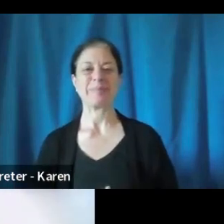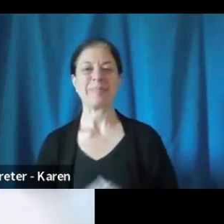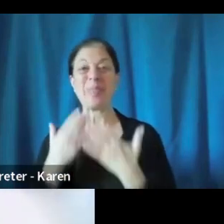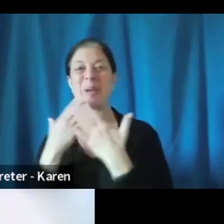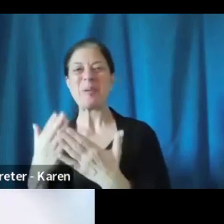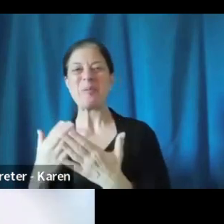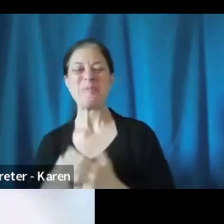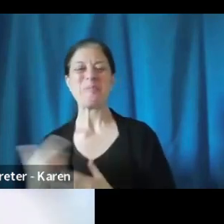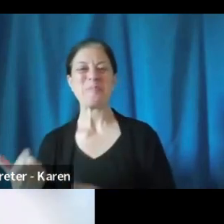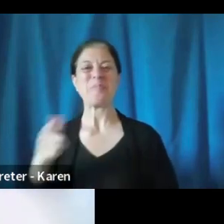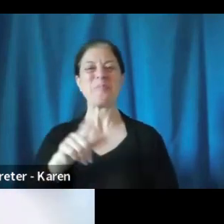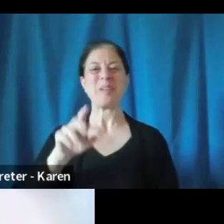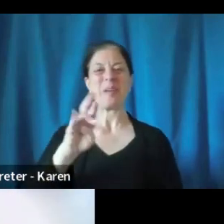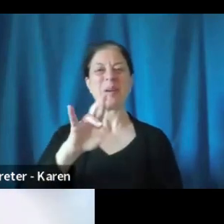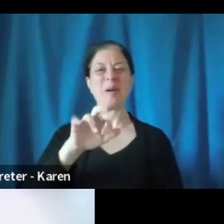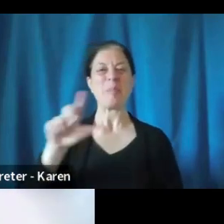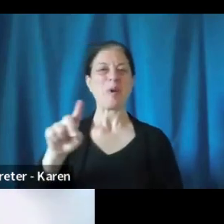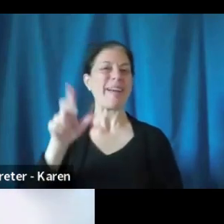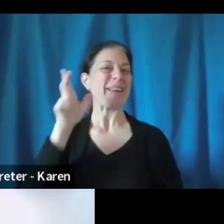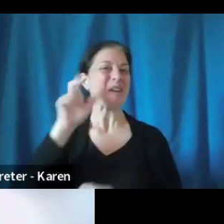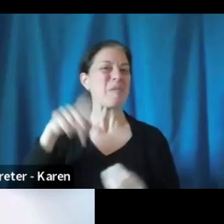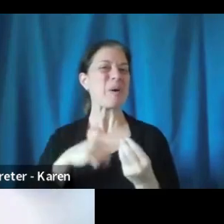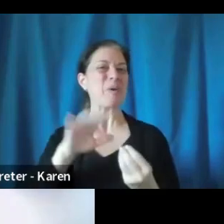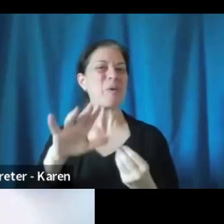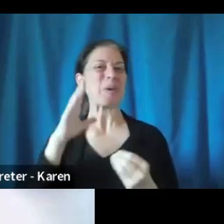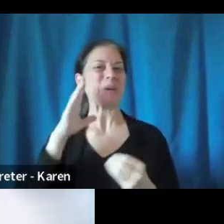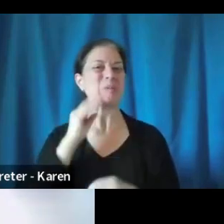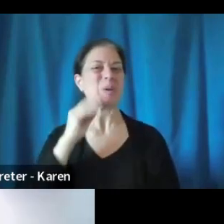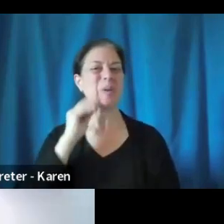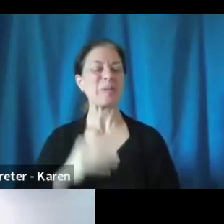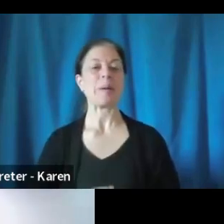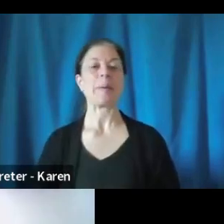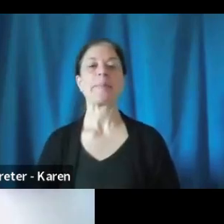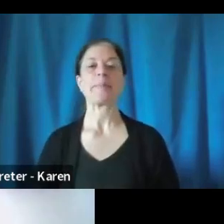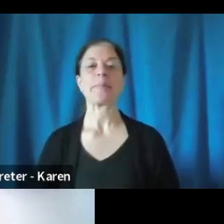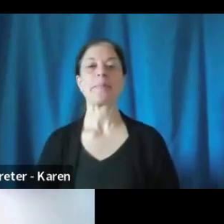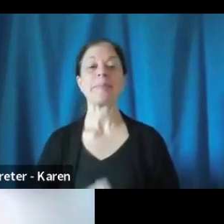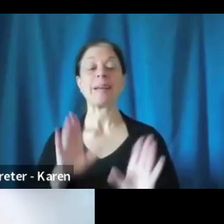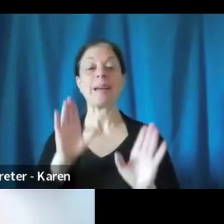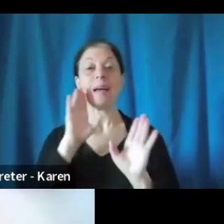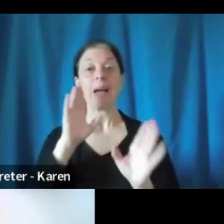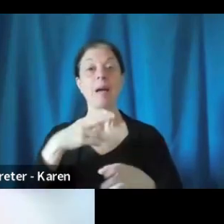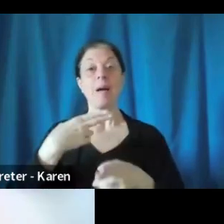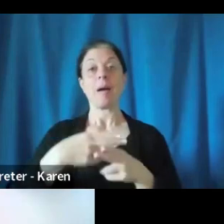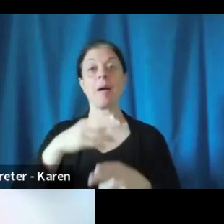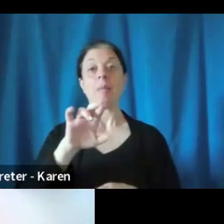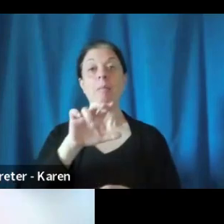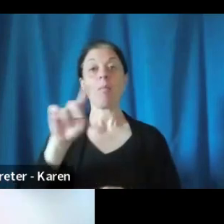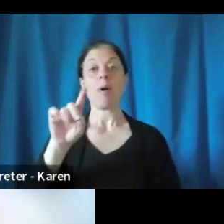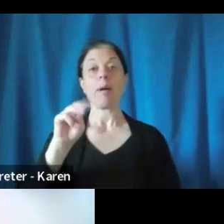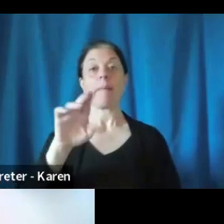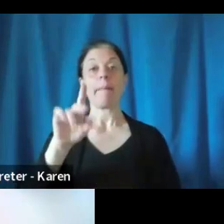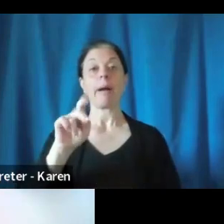of work I do on a regular basis. Thank you, Katie. Brad? Let's hear about your experience.